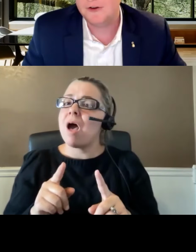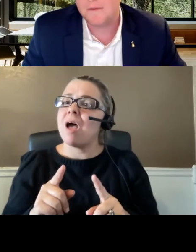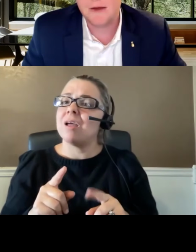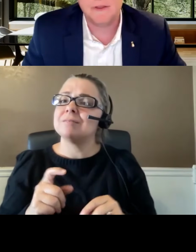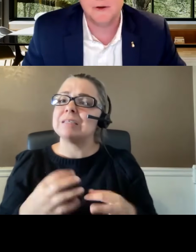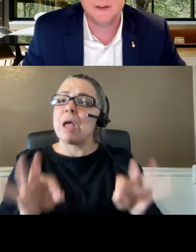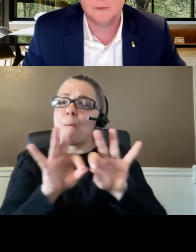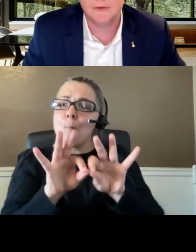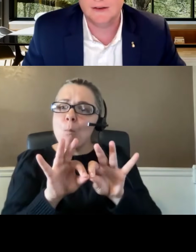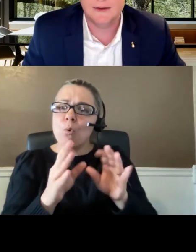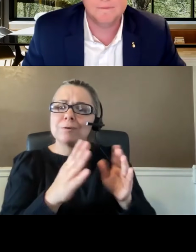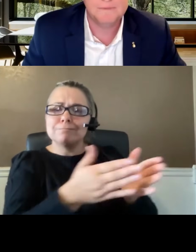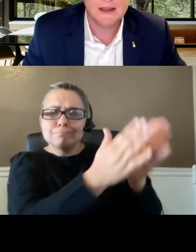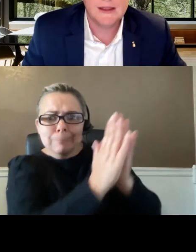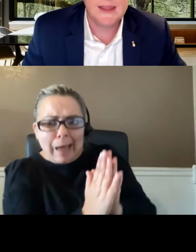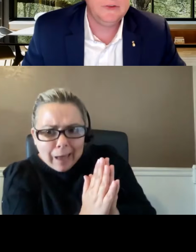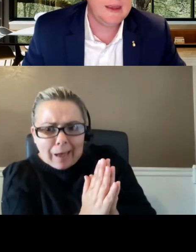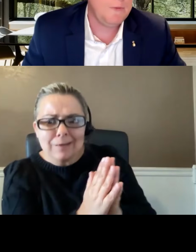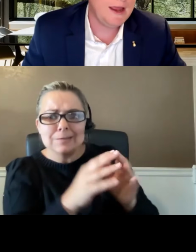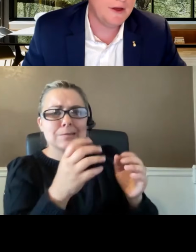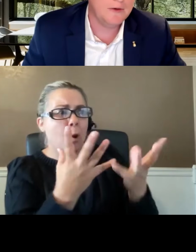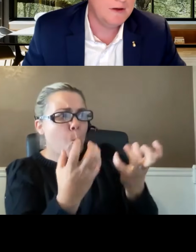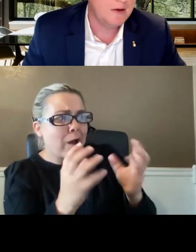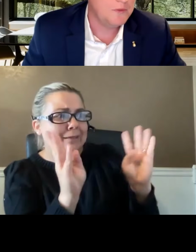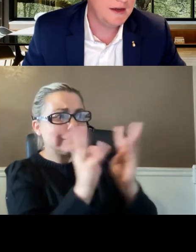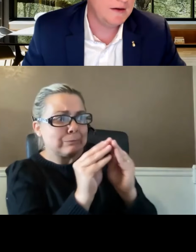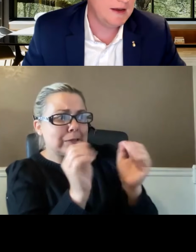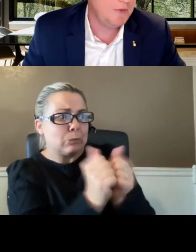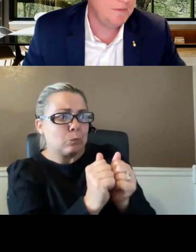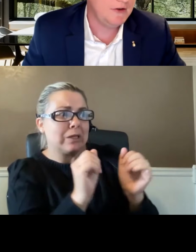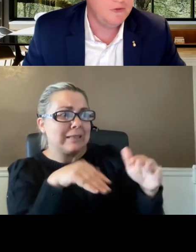sure to meet with your accessibility team. In the same way, though, that it would be